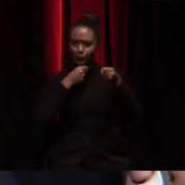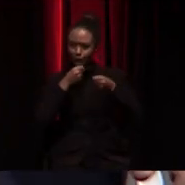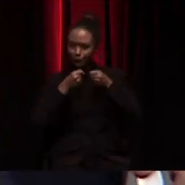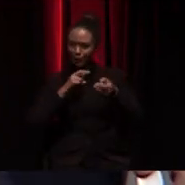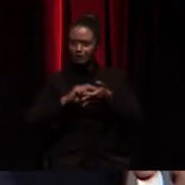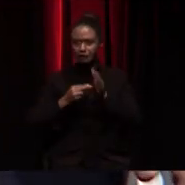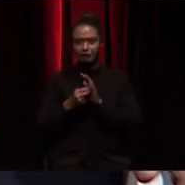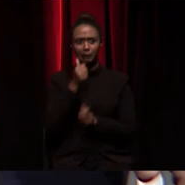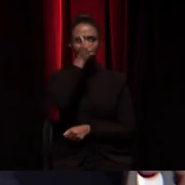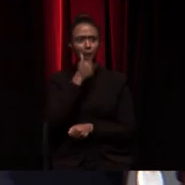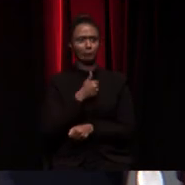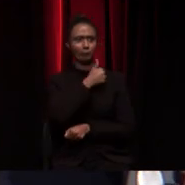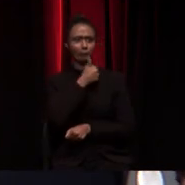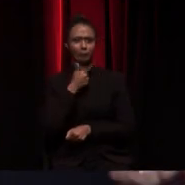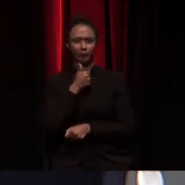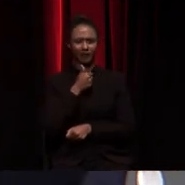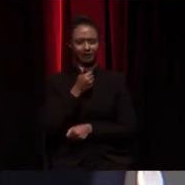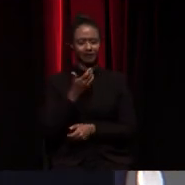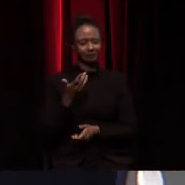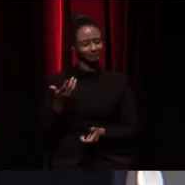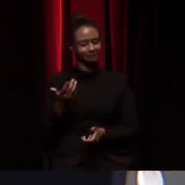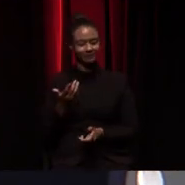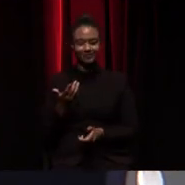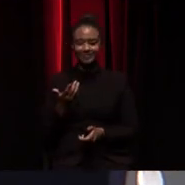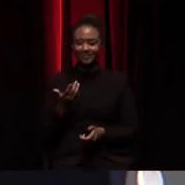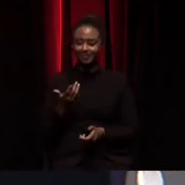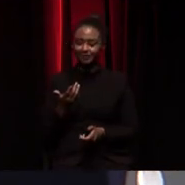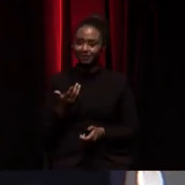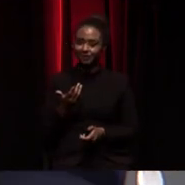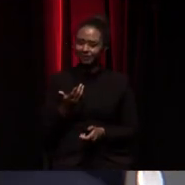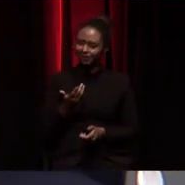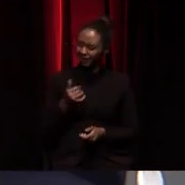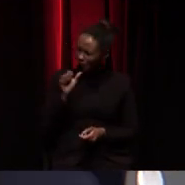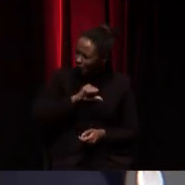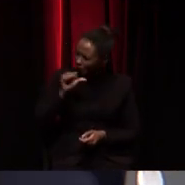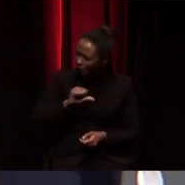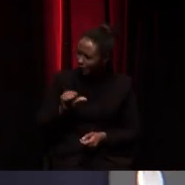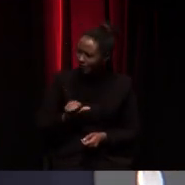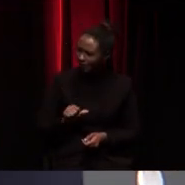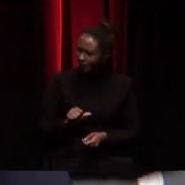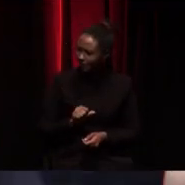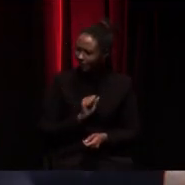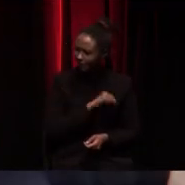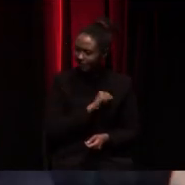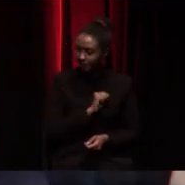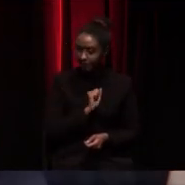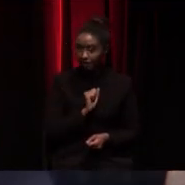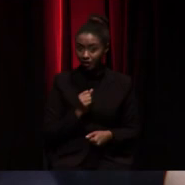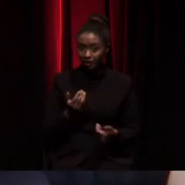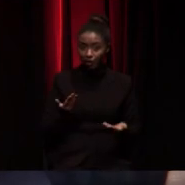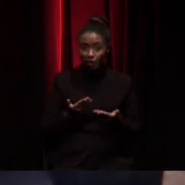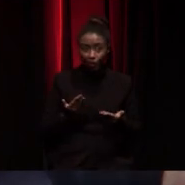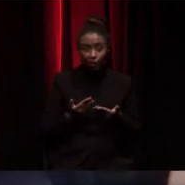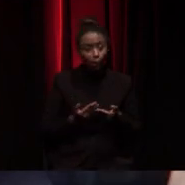This not only is cruel but also make us close our eyes to the fact that the whole thing is going down.